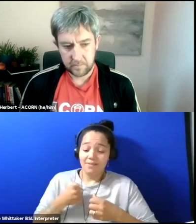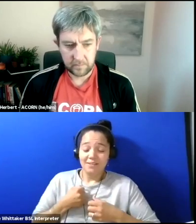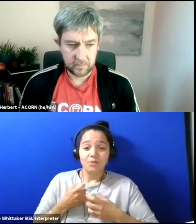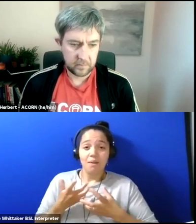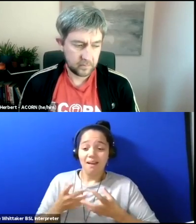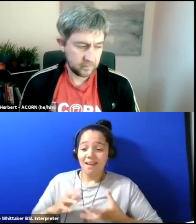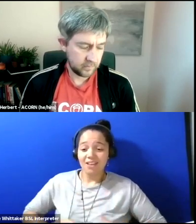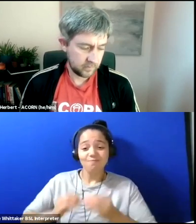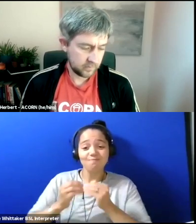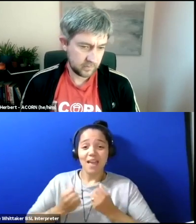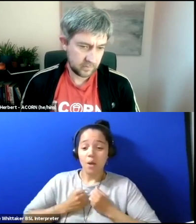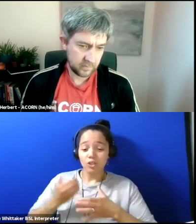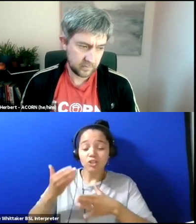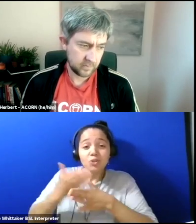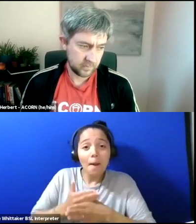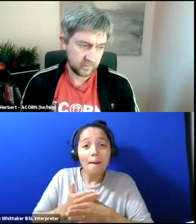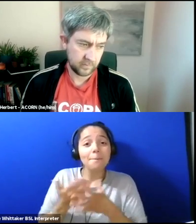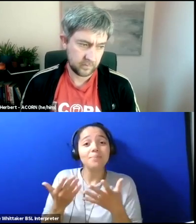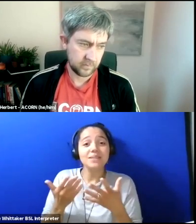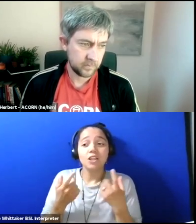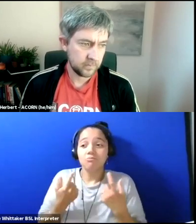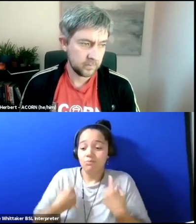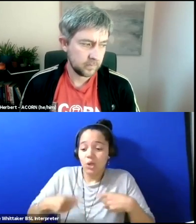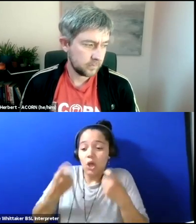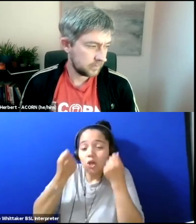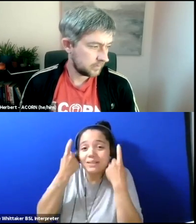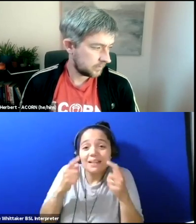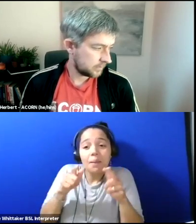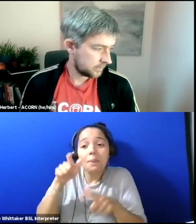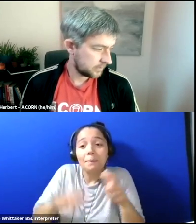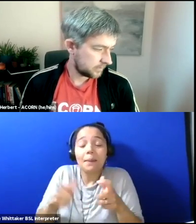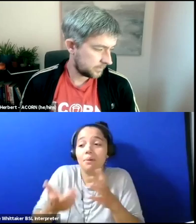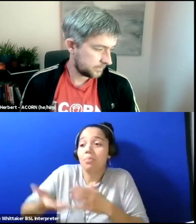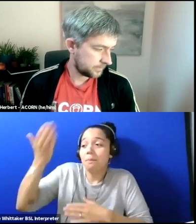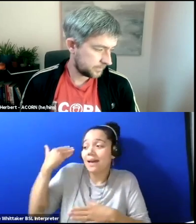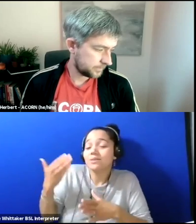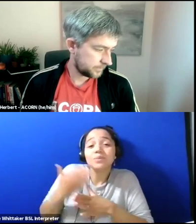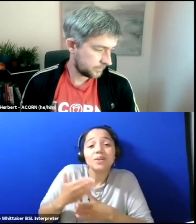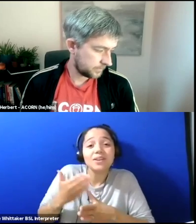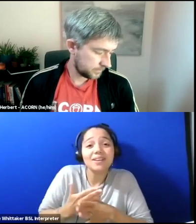to actually understand that people in the past, workers in the past have fought for